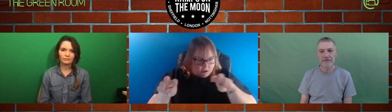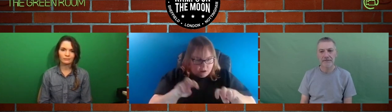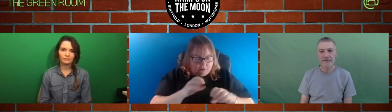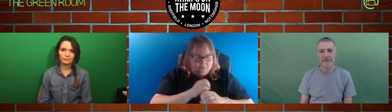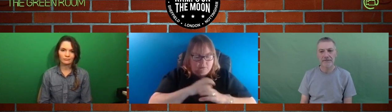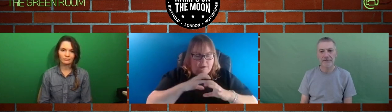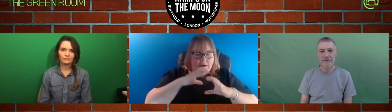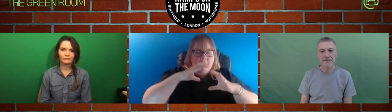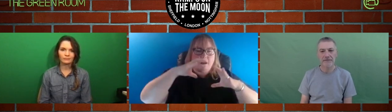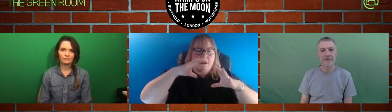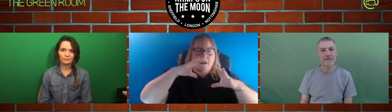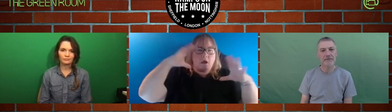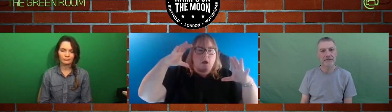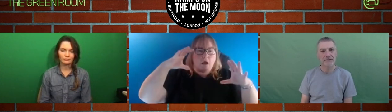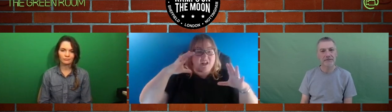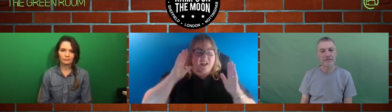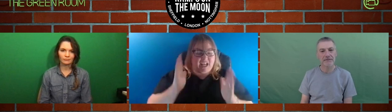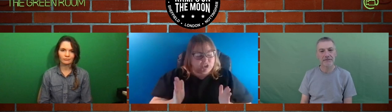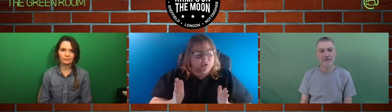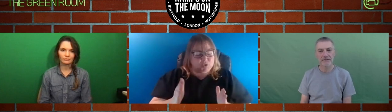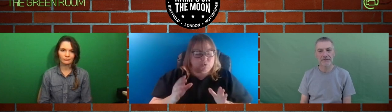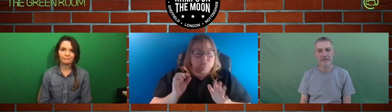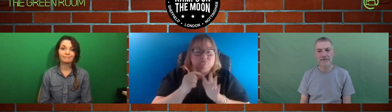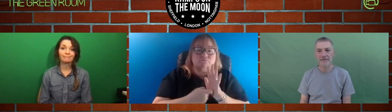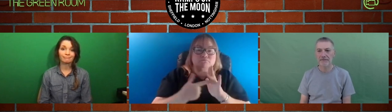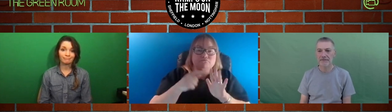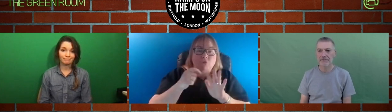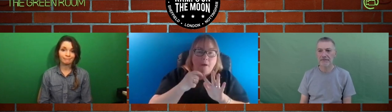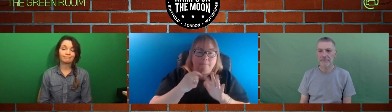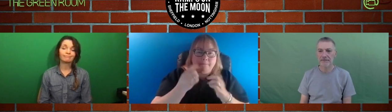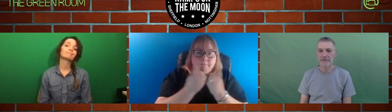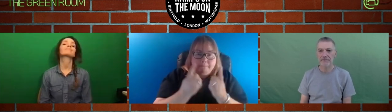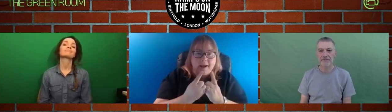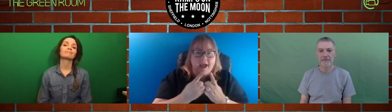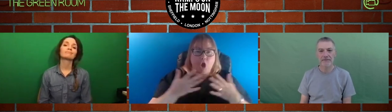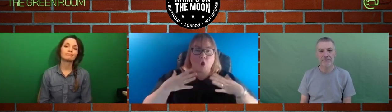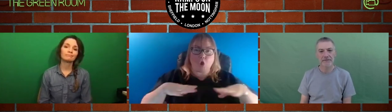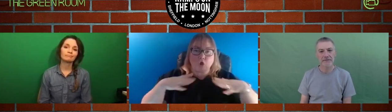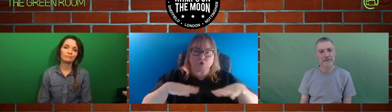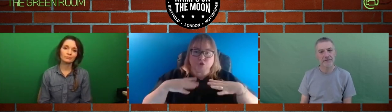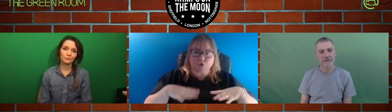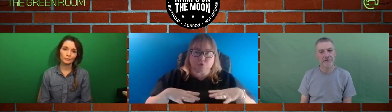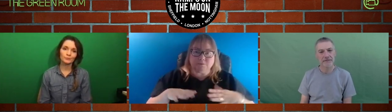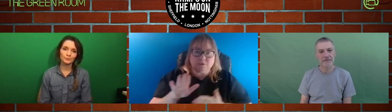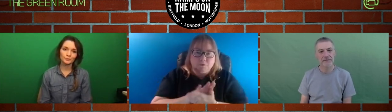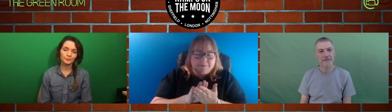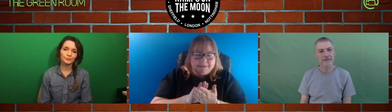costume and us having access to the world of the play a little bit before.